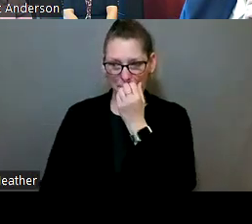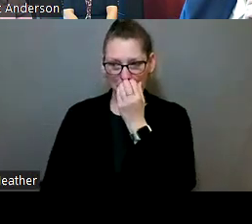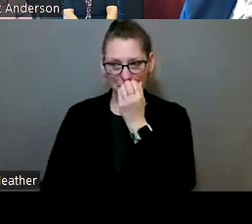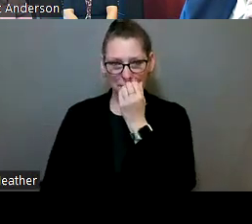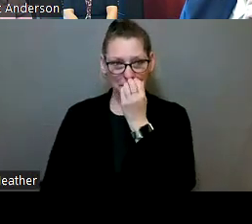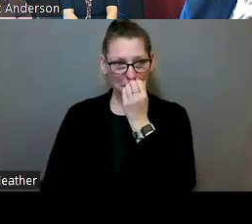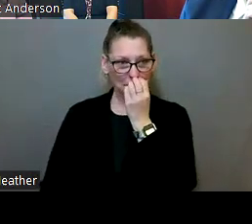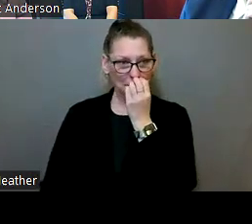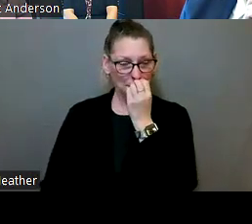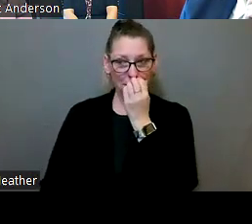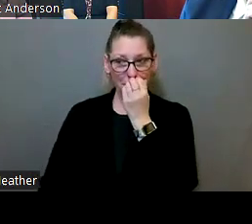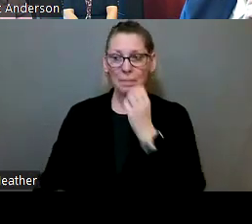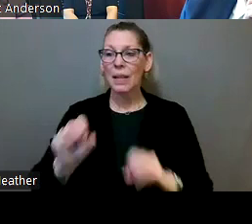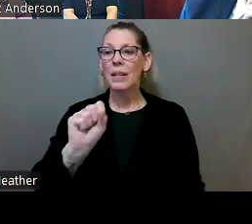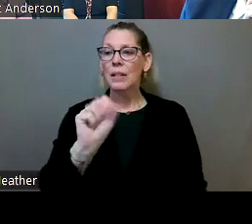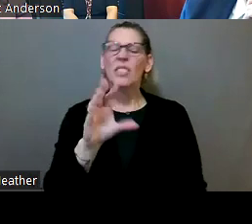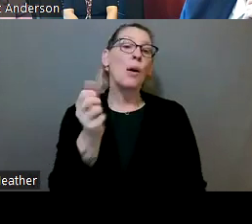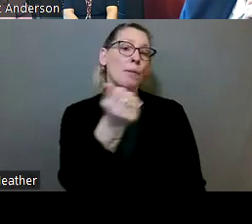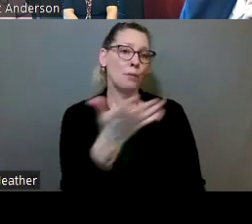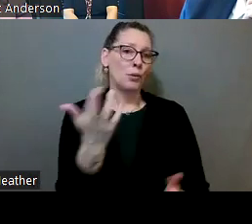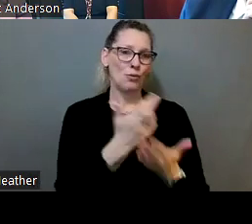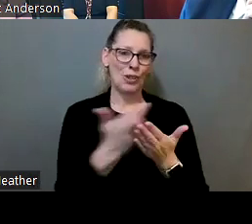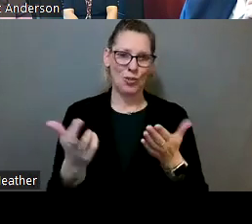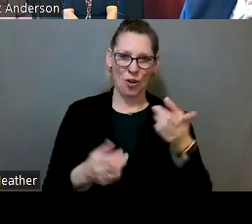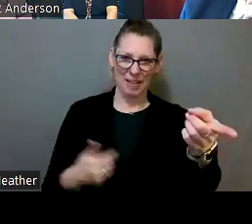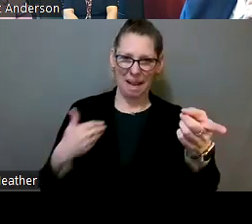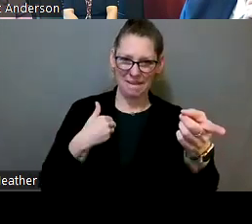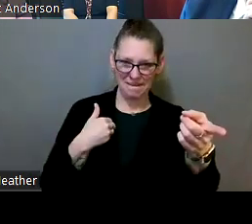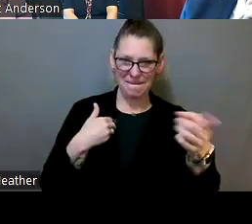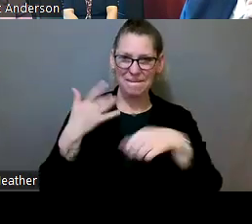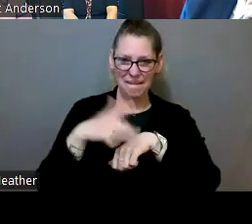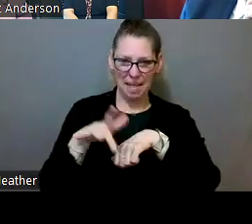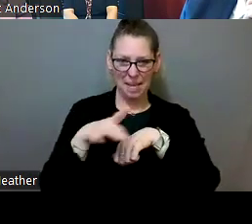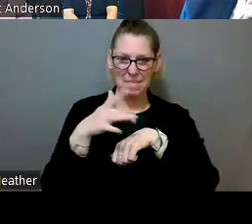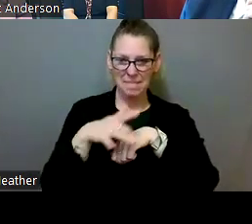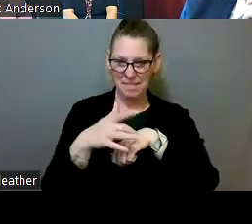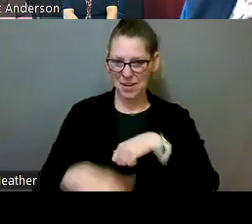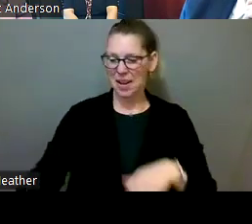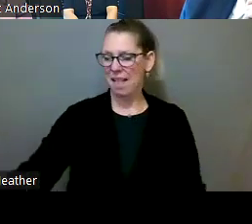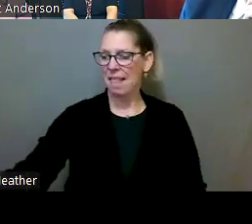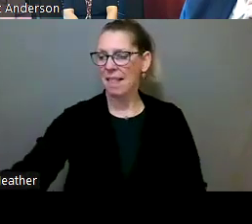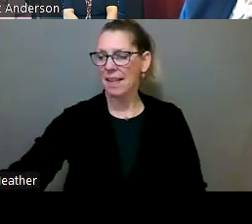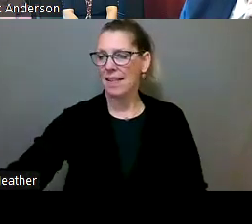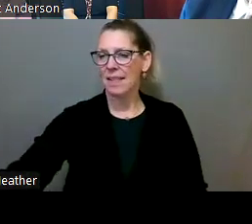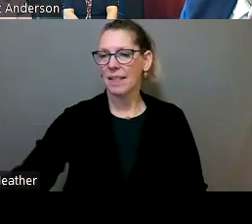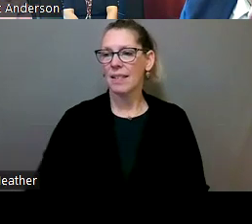so there's a couple of resources that we have available for you through OSPI